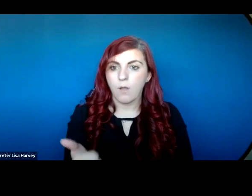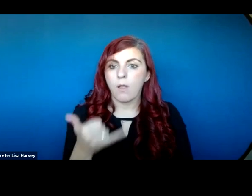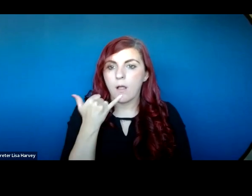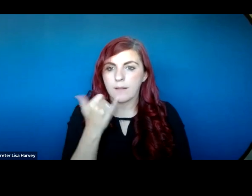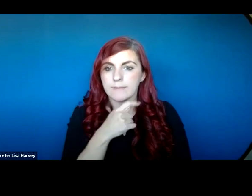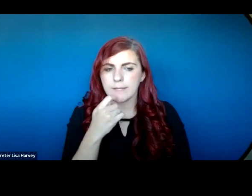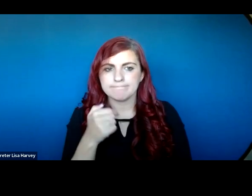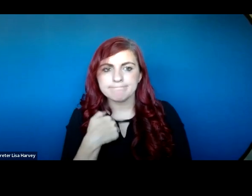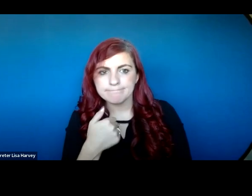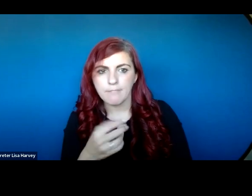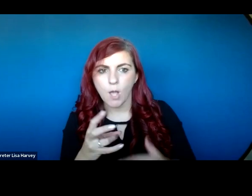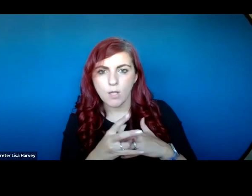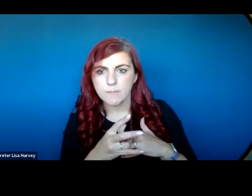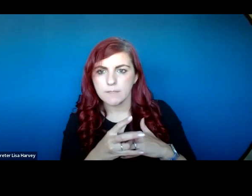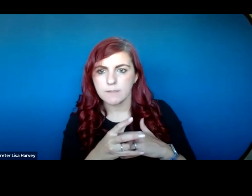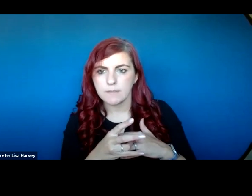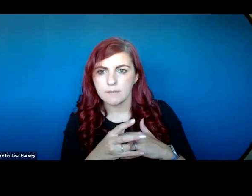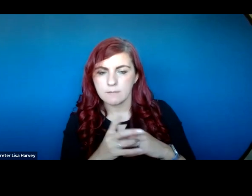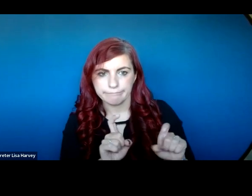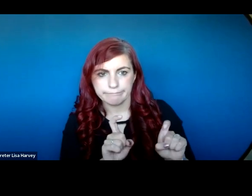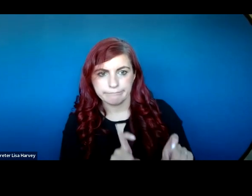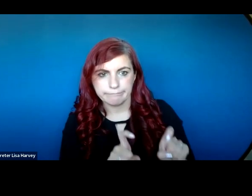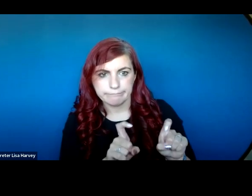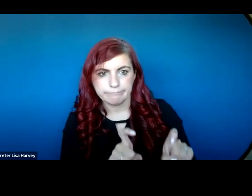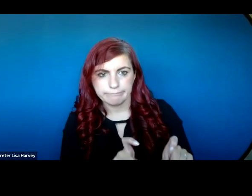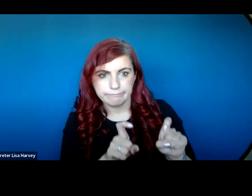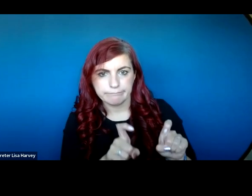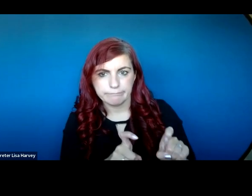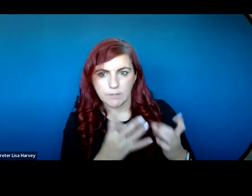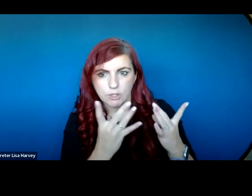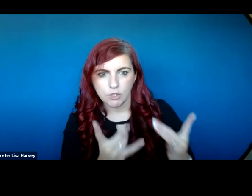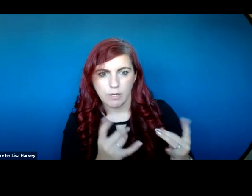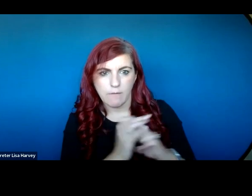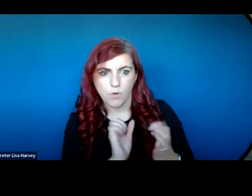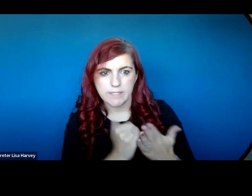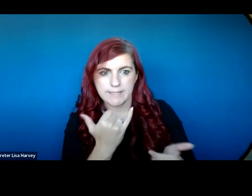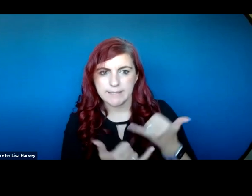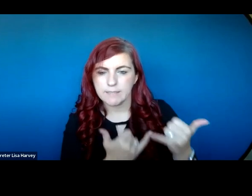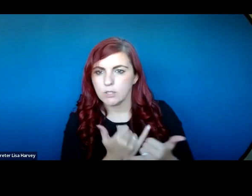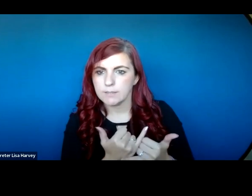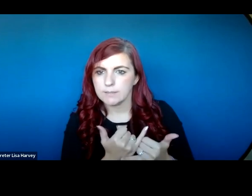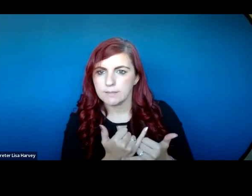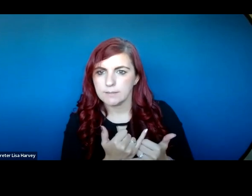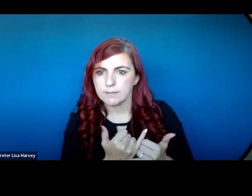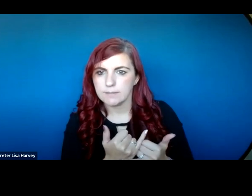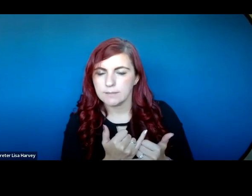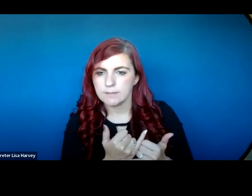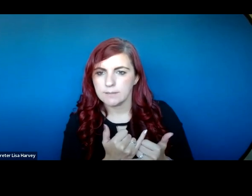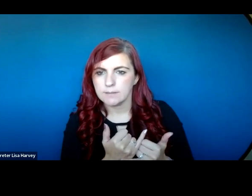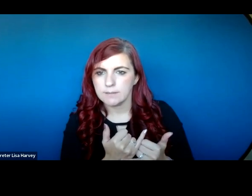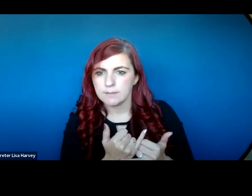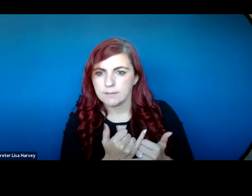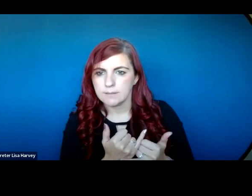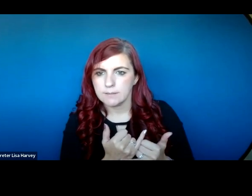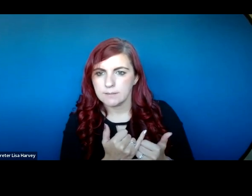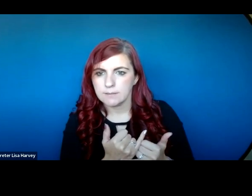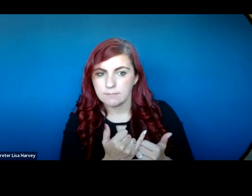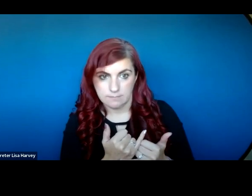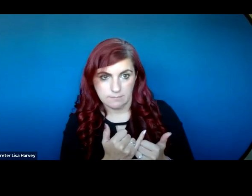my husband has been sitting in his chair for 16 years, he doesn't do that anymore!